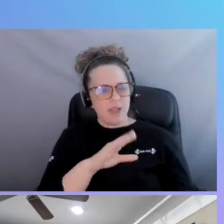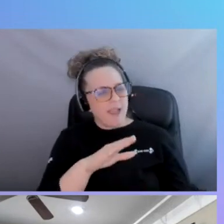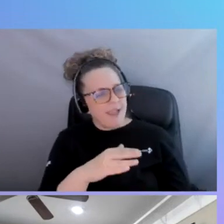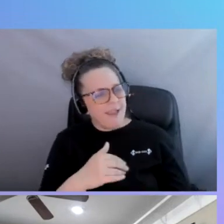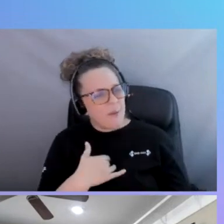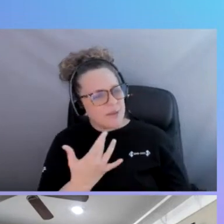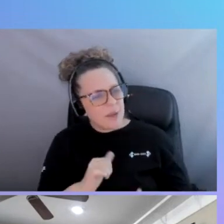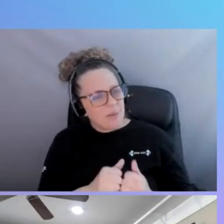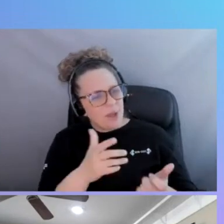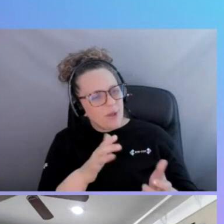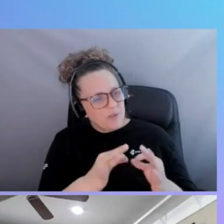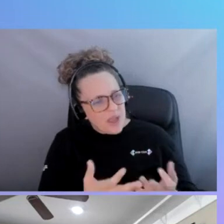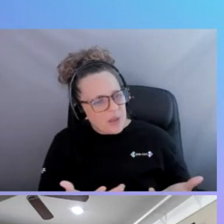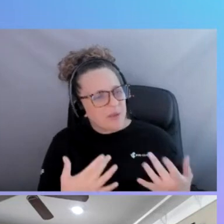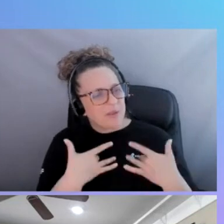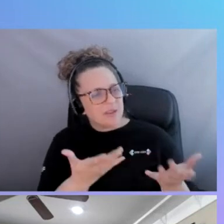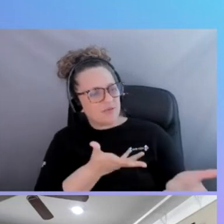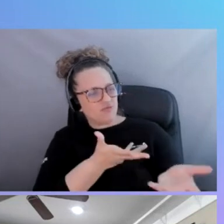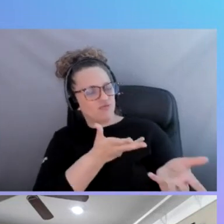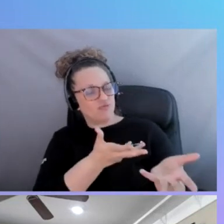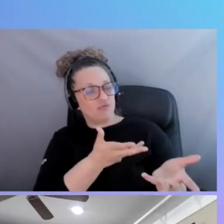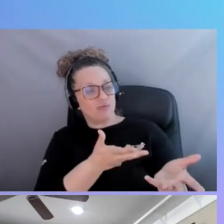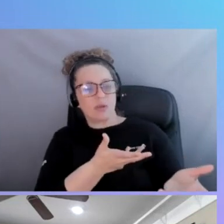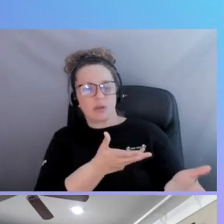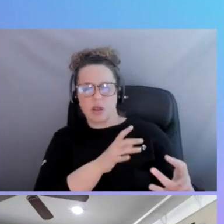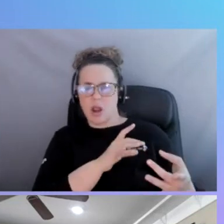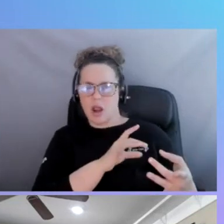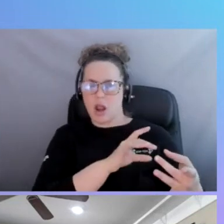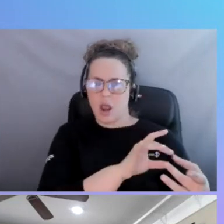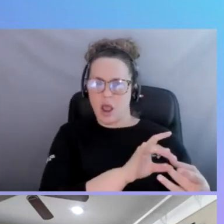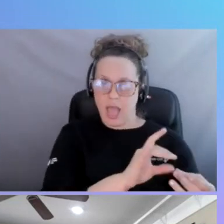when you truly do need them, then you can ask for help.